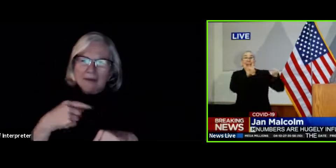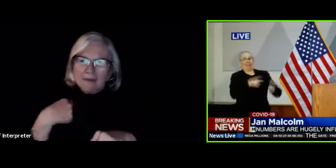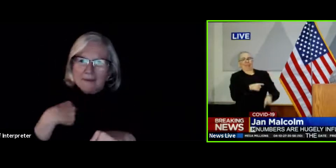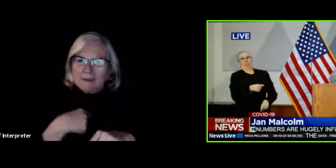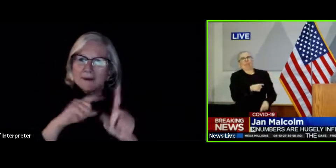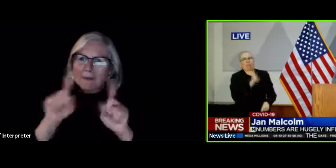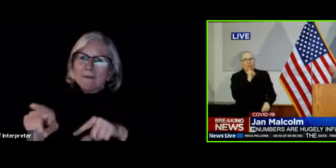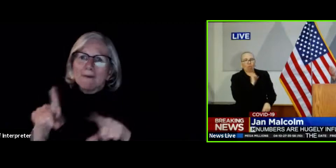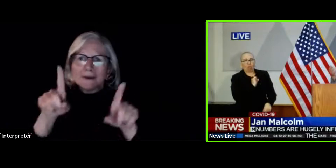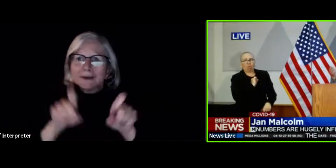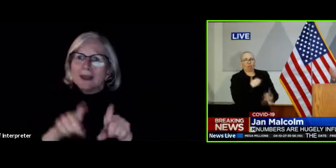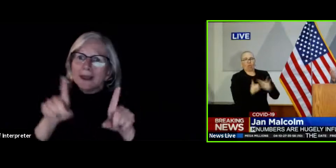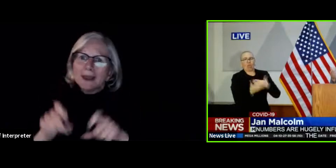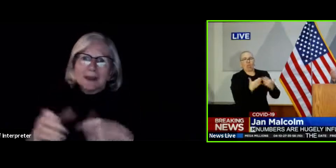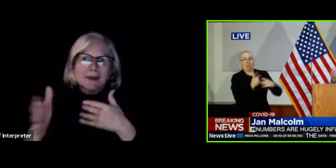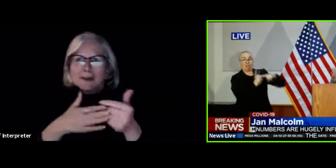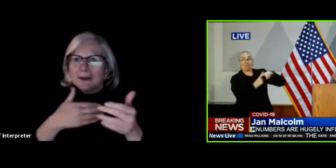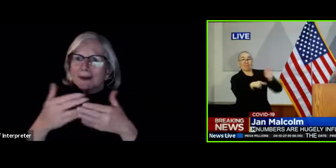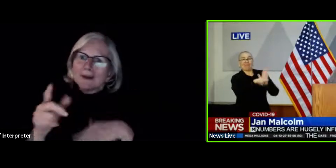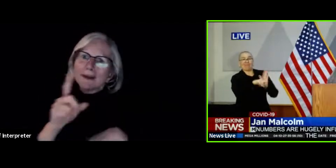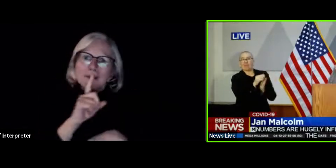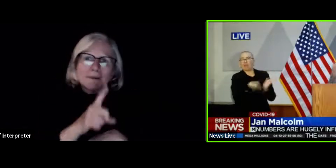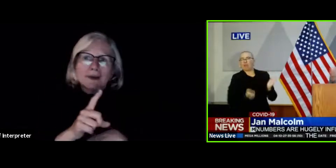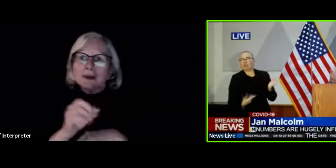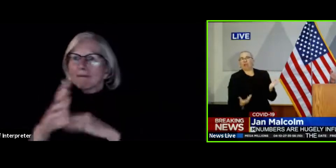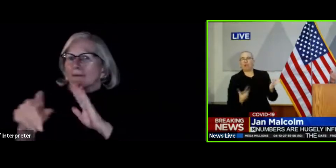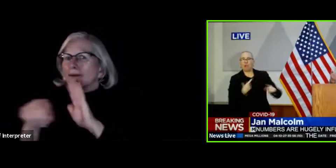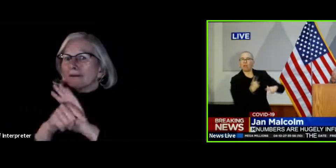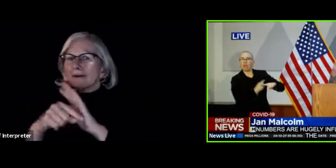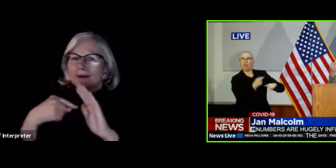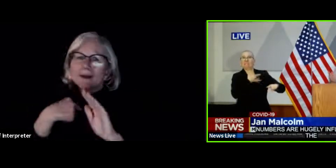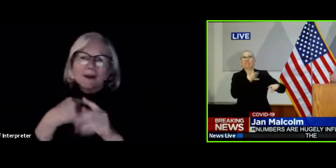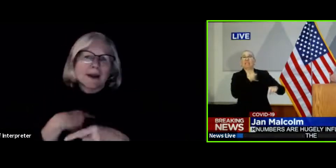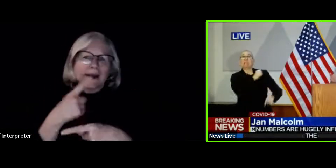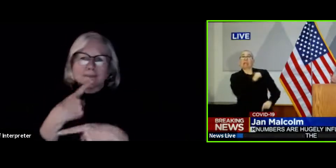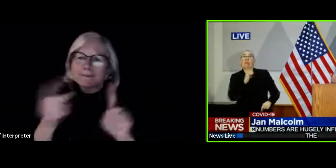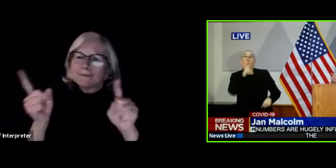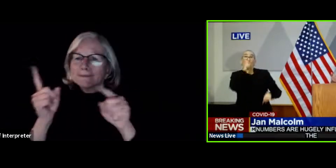ARE GOING TO REPORT ALL THE RESULTS AS POSITIVE TO MAKE THINGS LOOK WORSE THAN THEY ARE AND